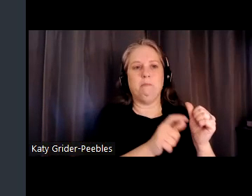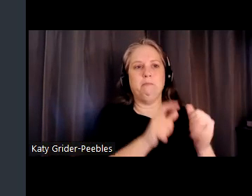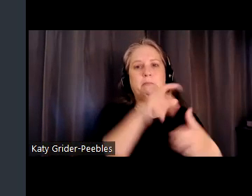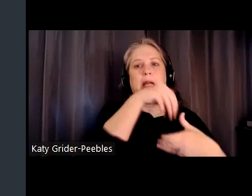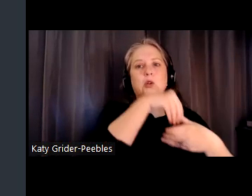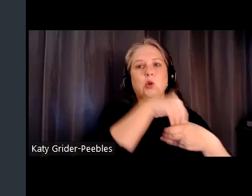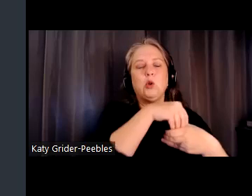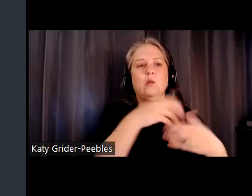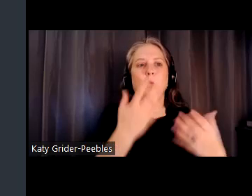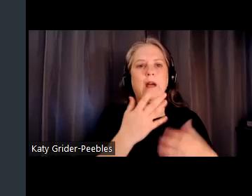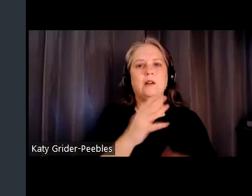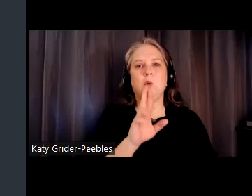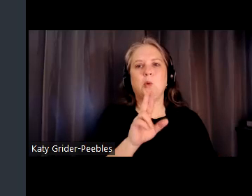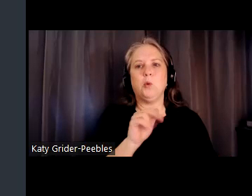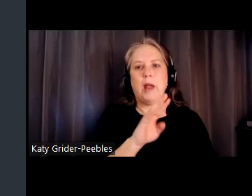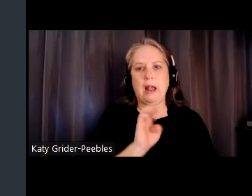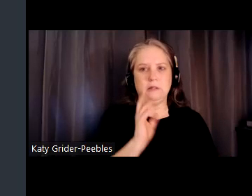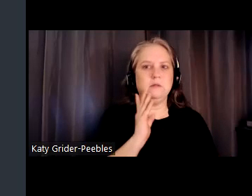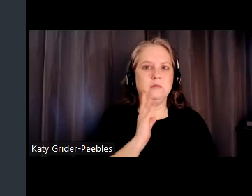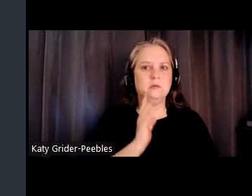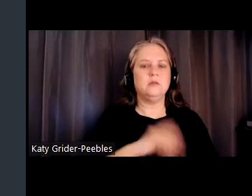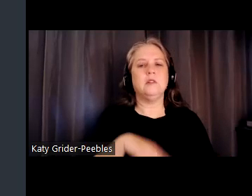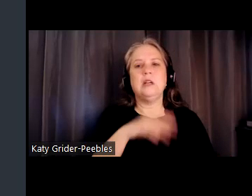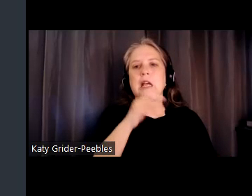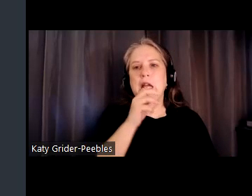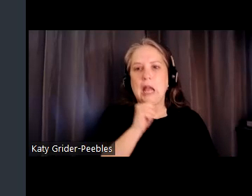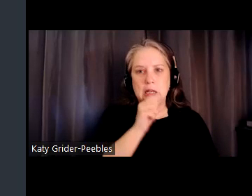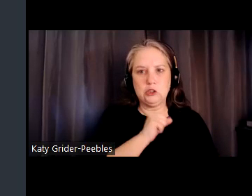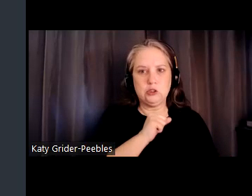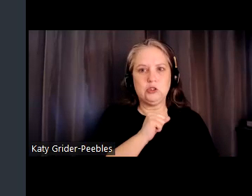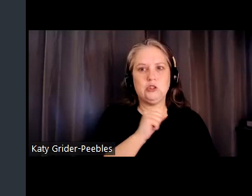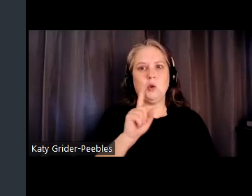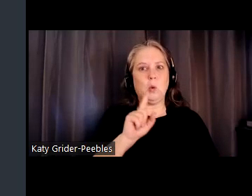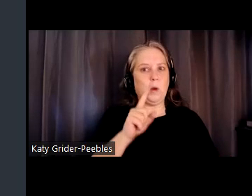race, age, national origin, ethnicity,